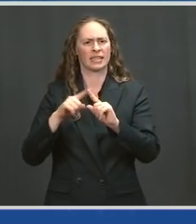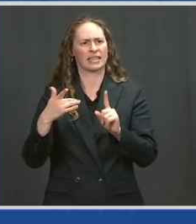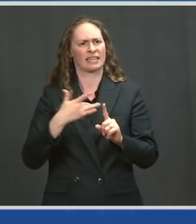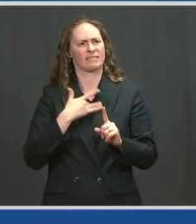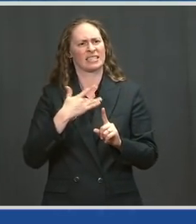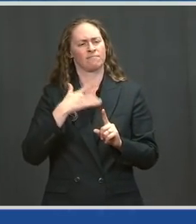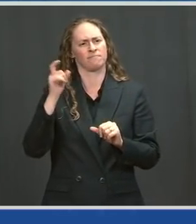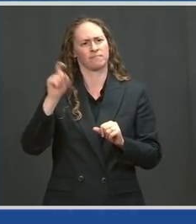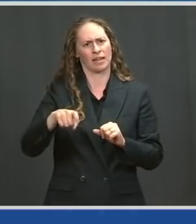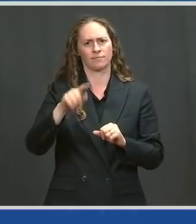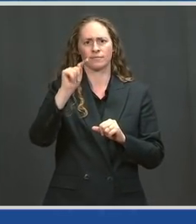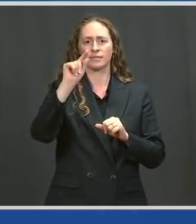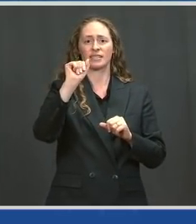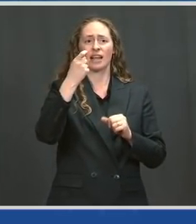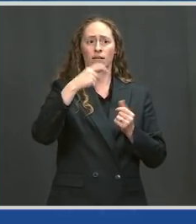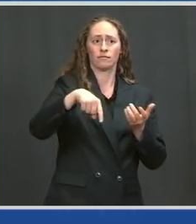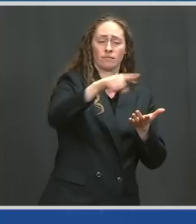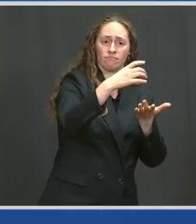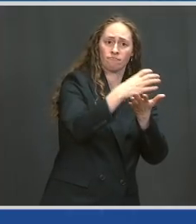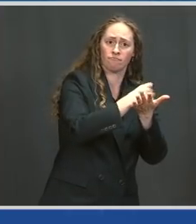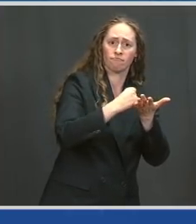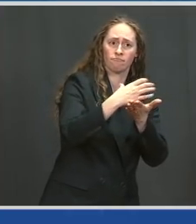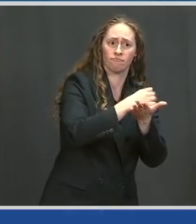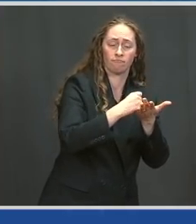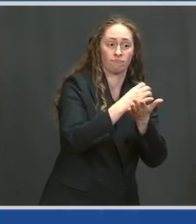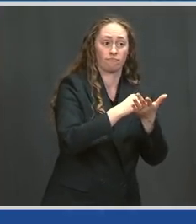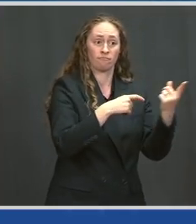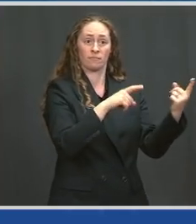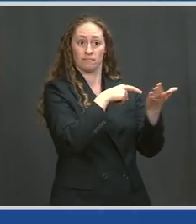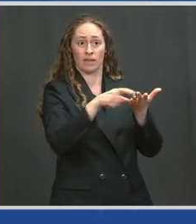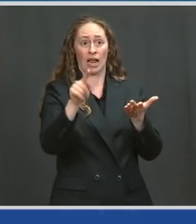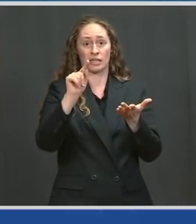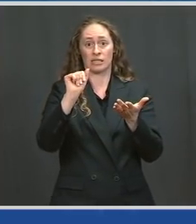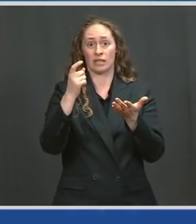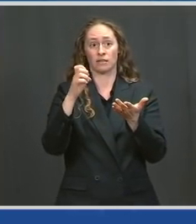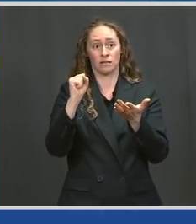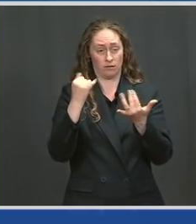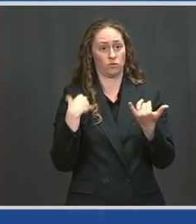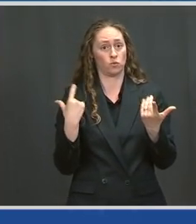that is assigned to me to spend going to American companies